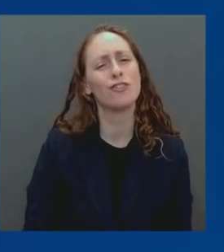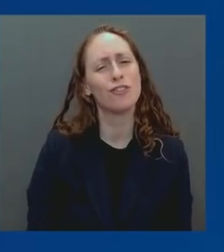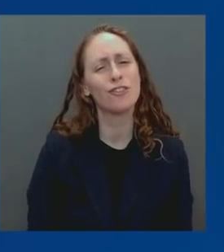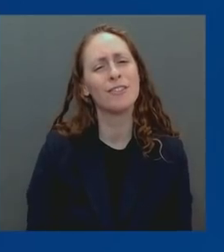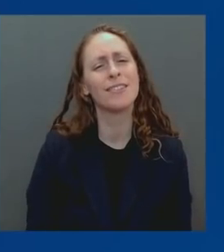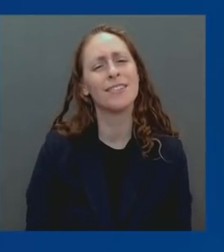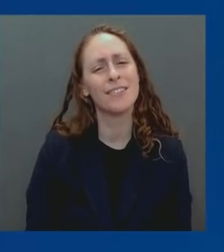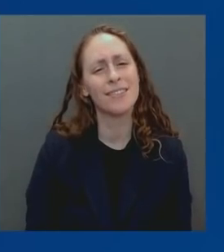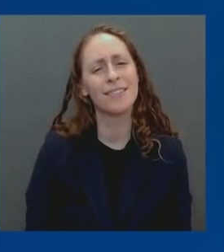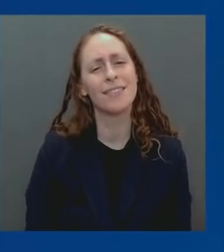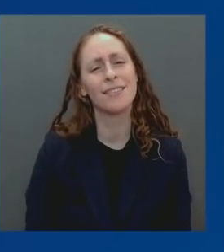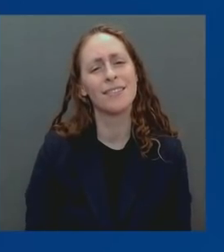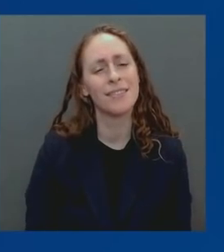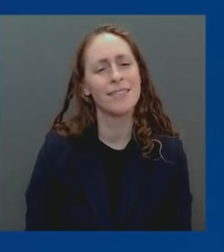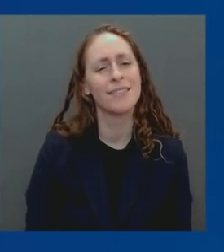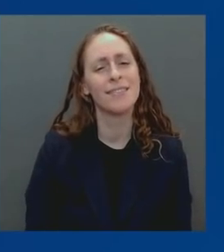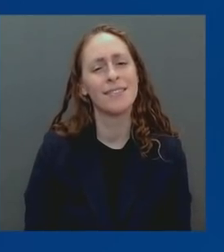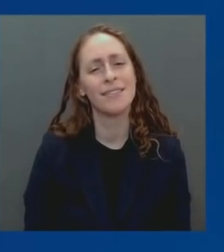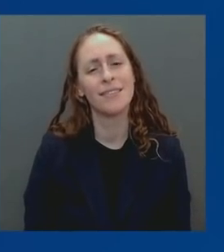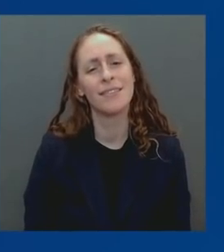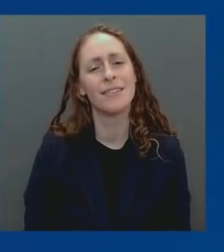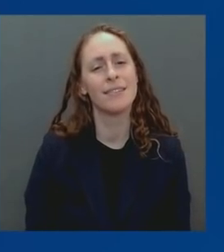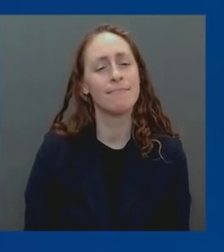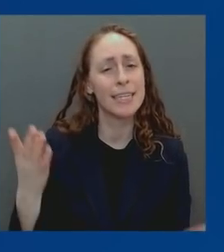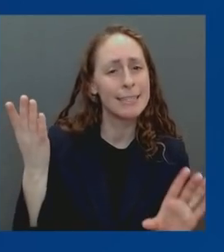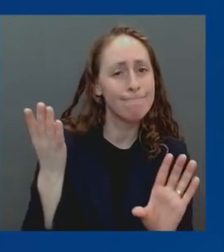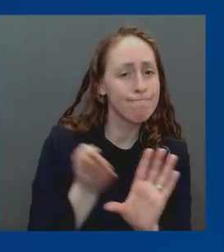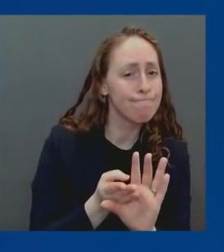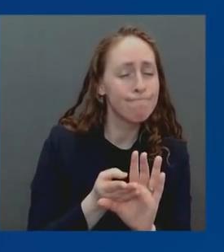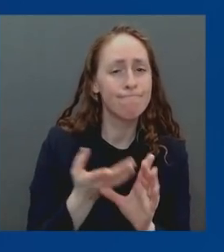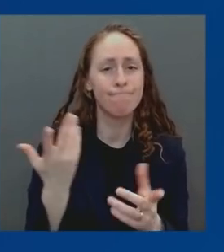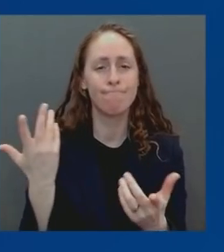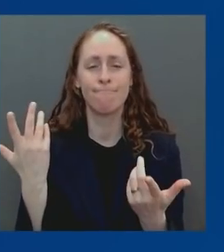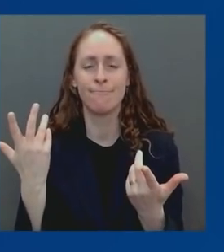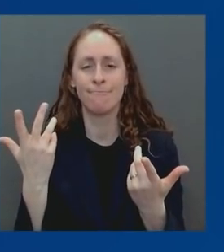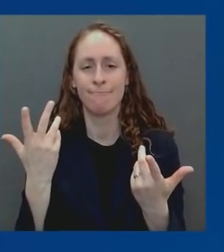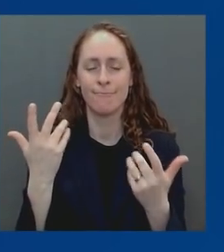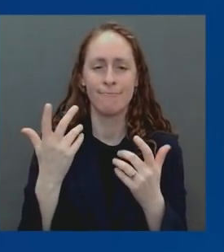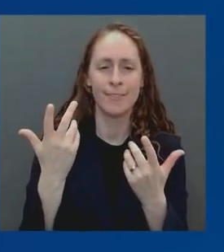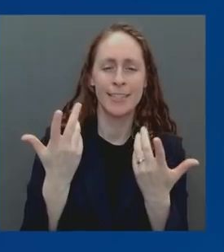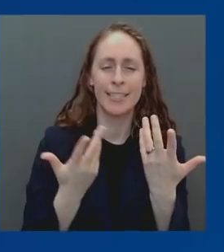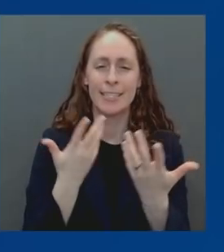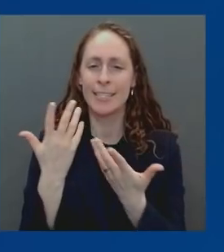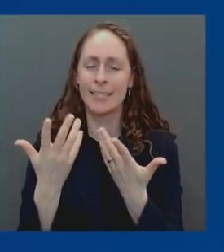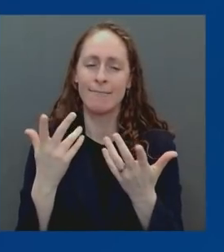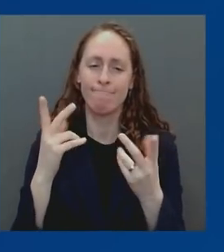Why would people who had enough understanding of the risk